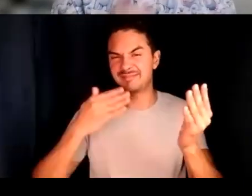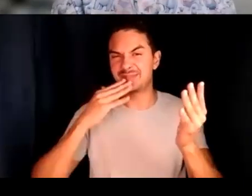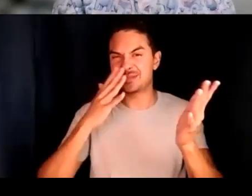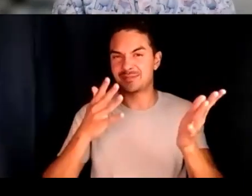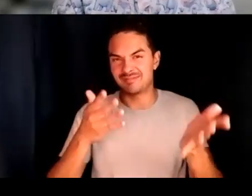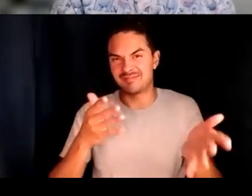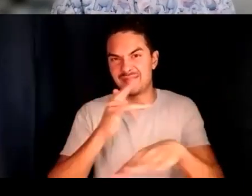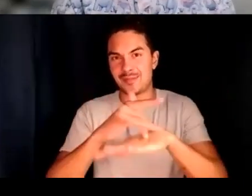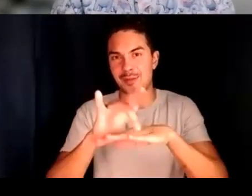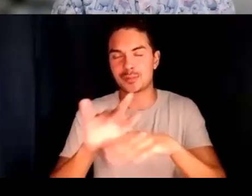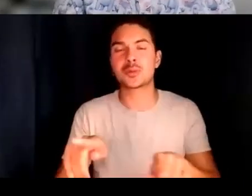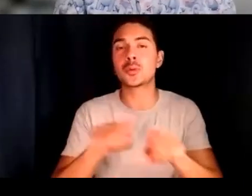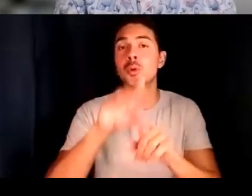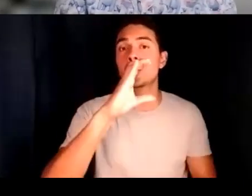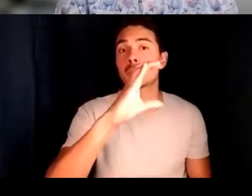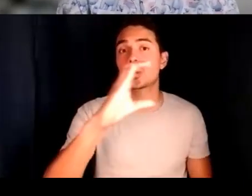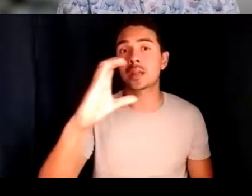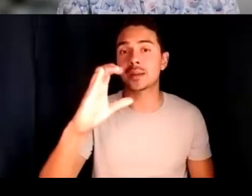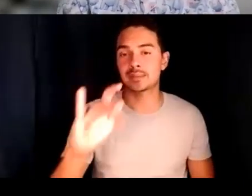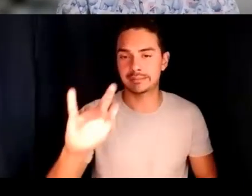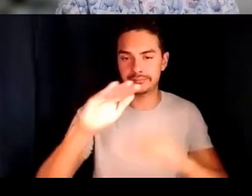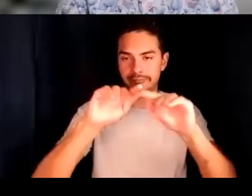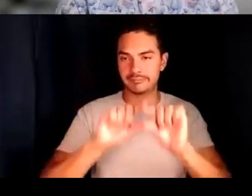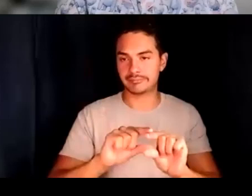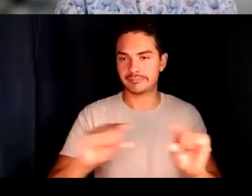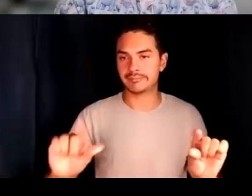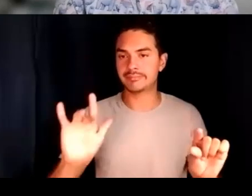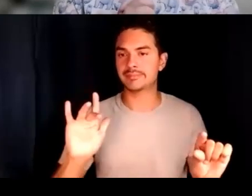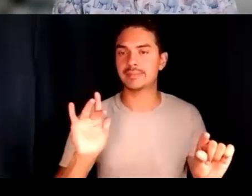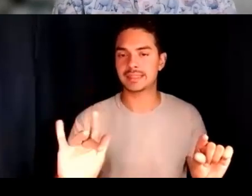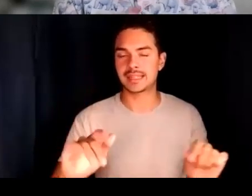and closed captioning is also available if you need those.